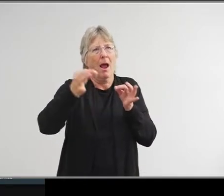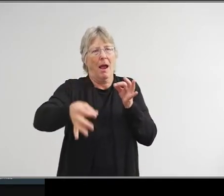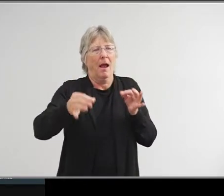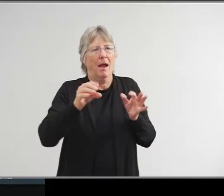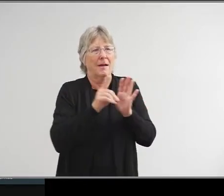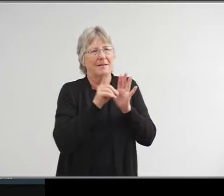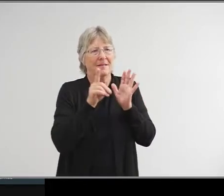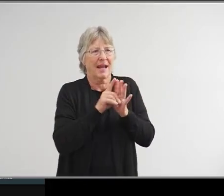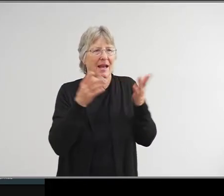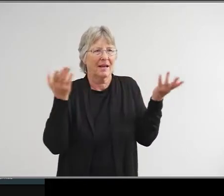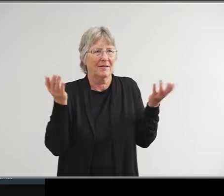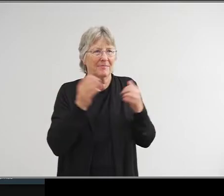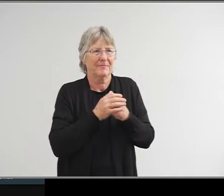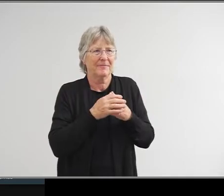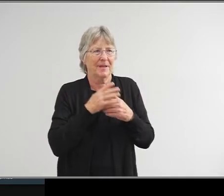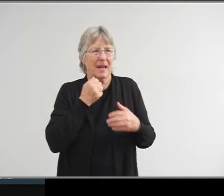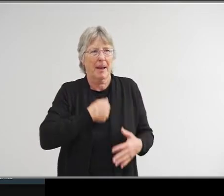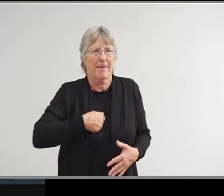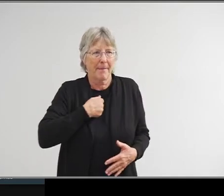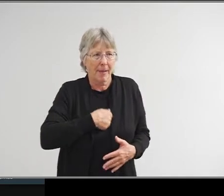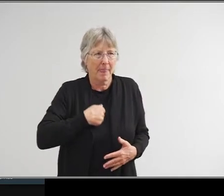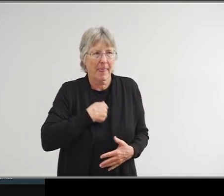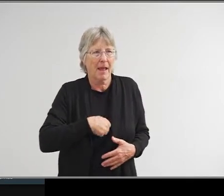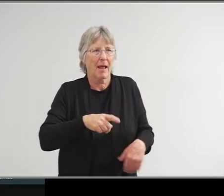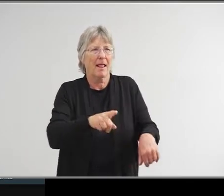So, I apologize for the length of my comments for that one